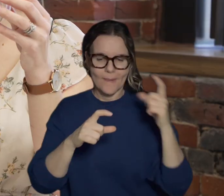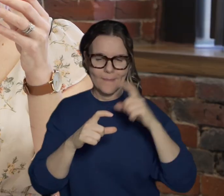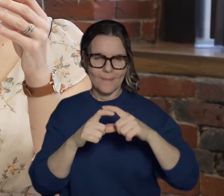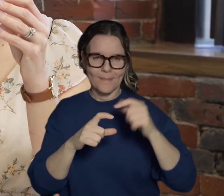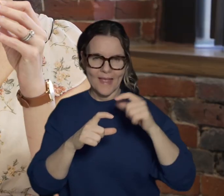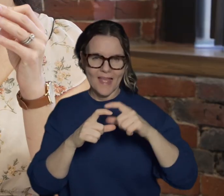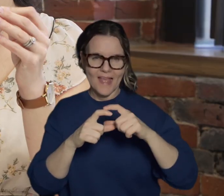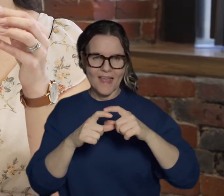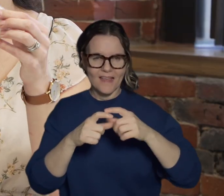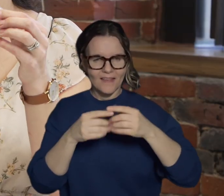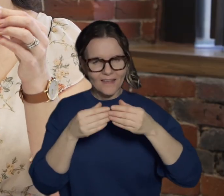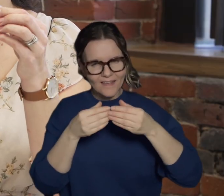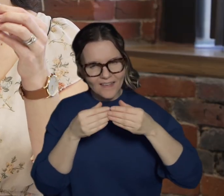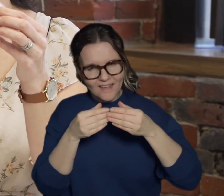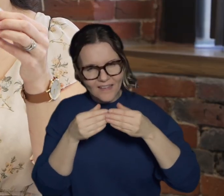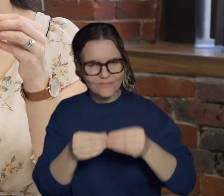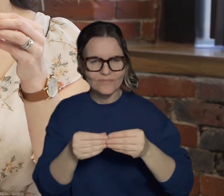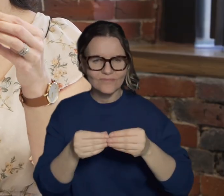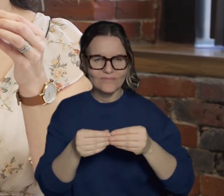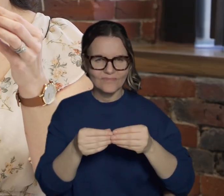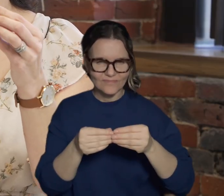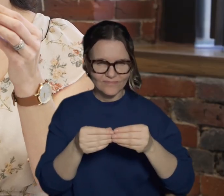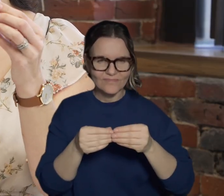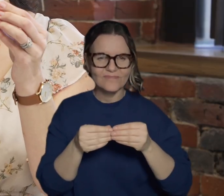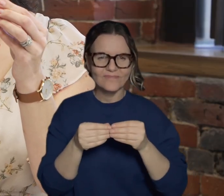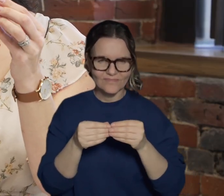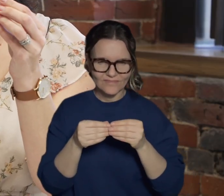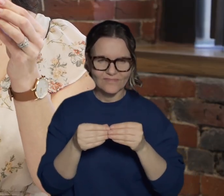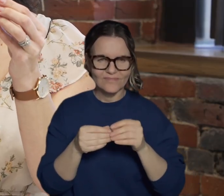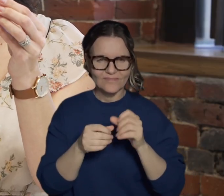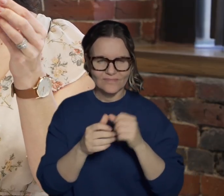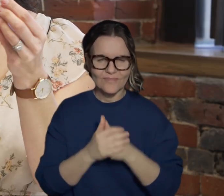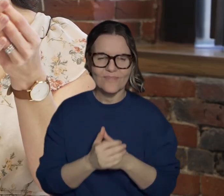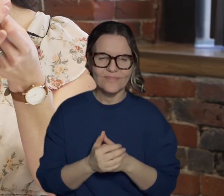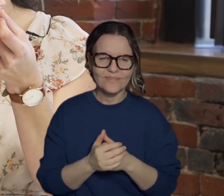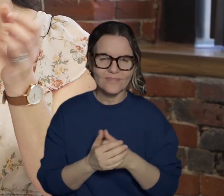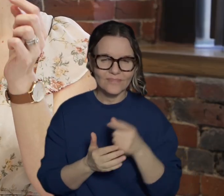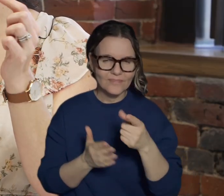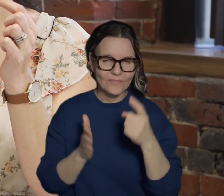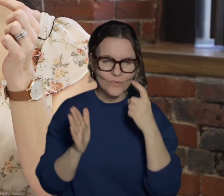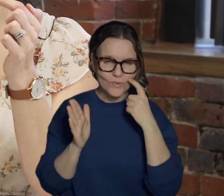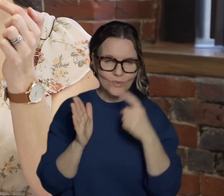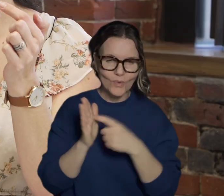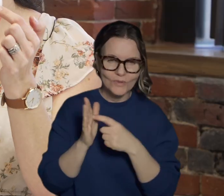around the back and also make sure it's fully sealed all the way around you may notice that